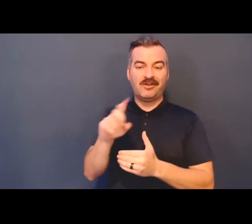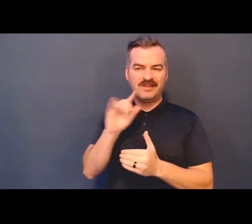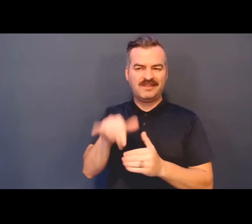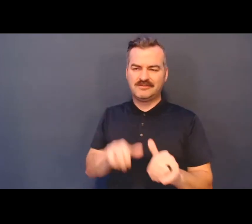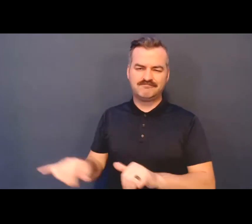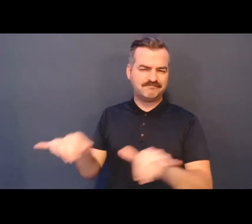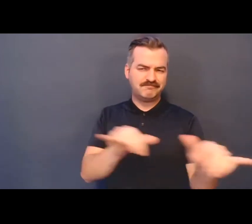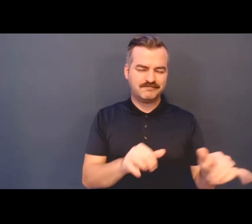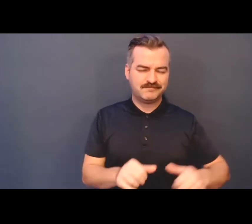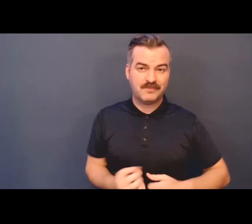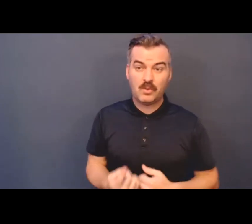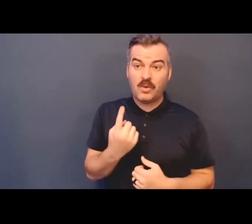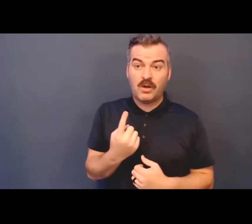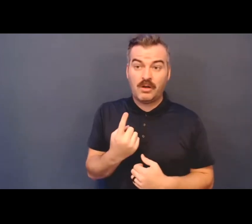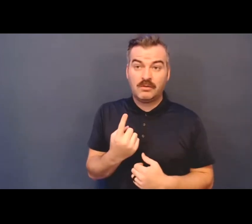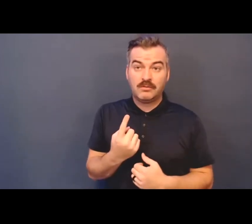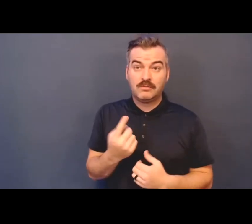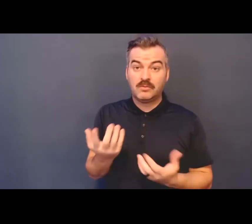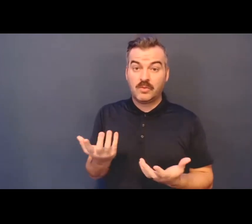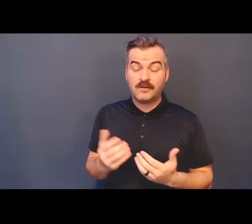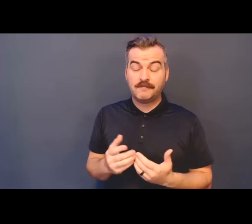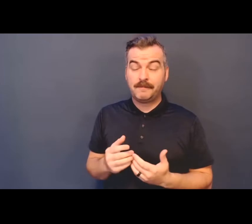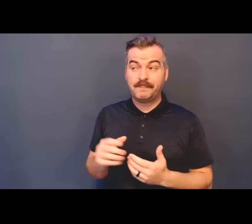aspect of patient centered care is patient centered communication.